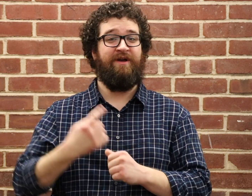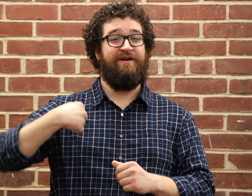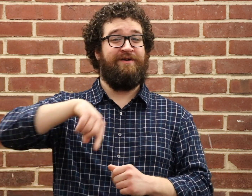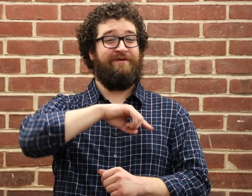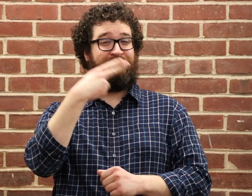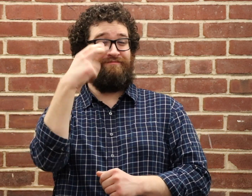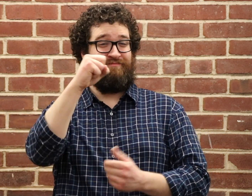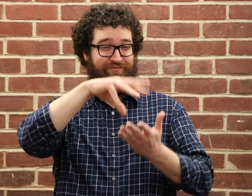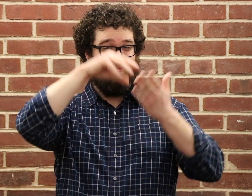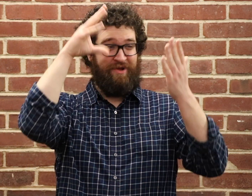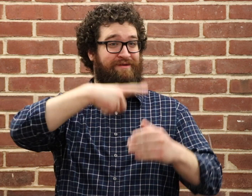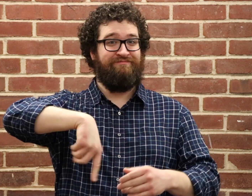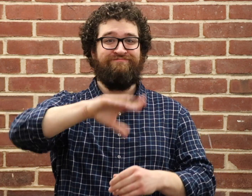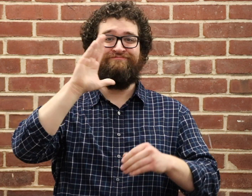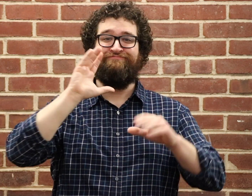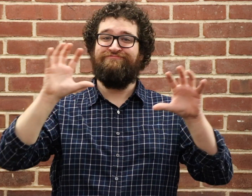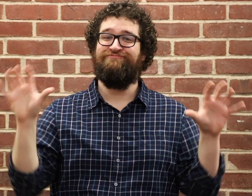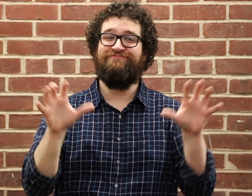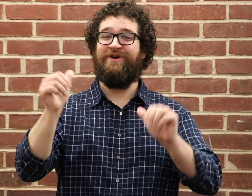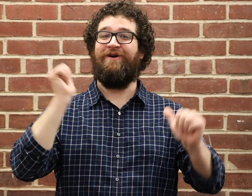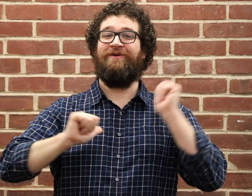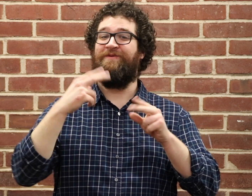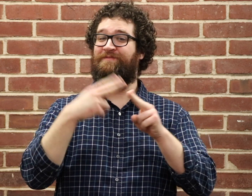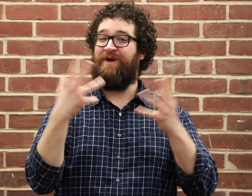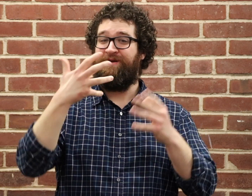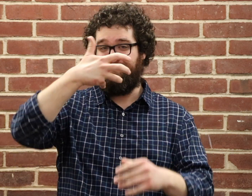high school students will be performing the show, The Lion, the Witch and the